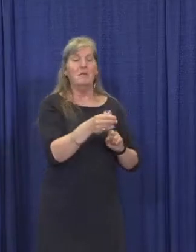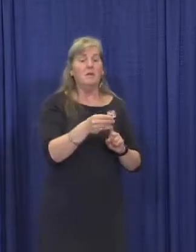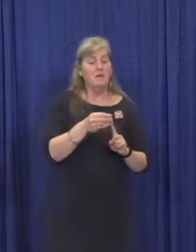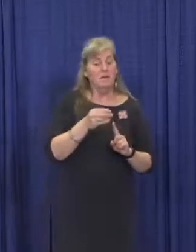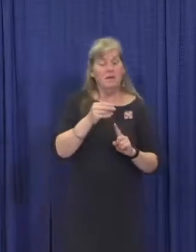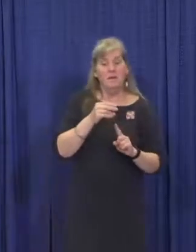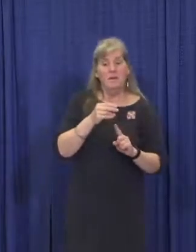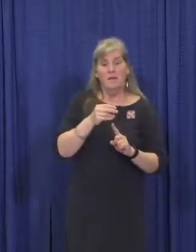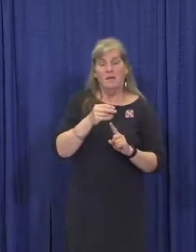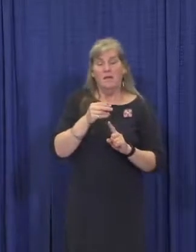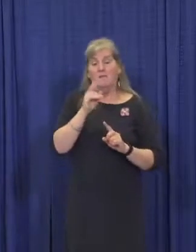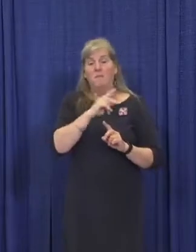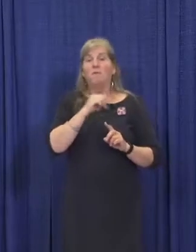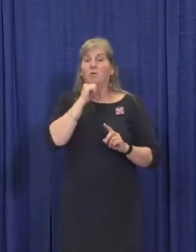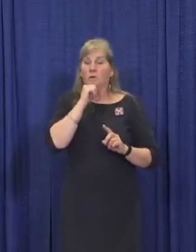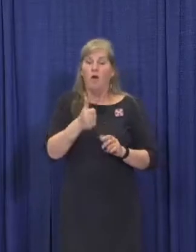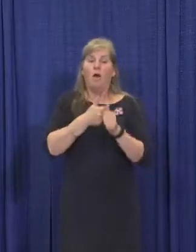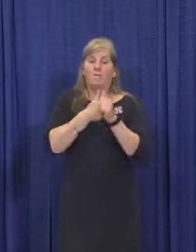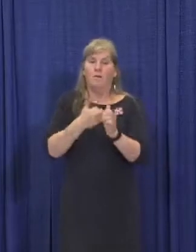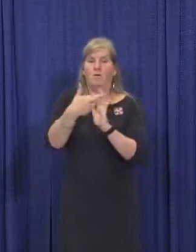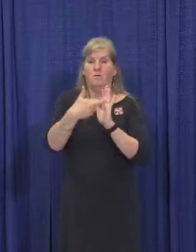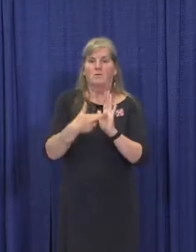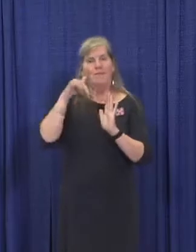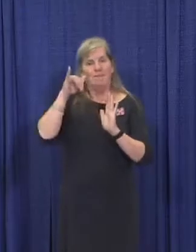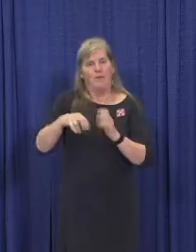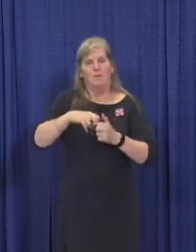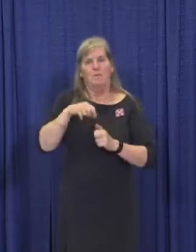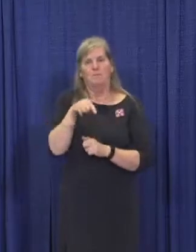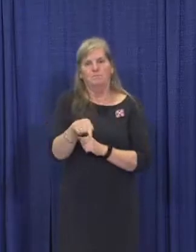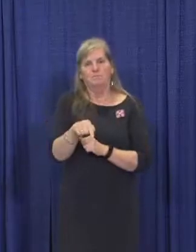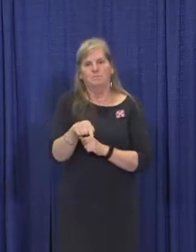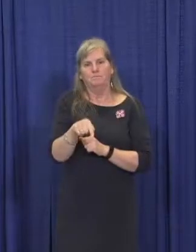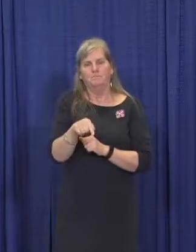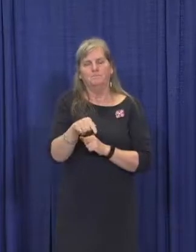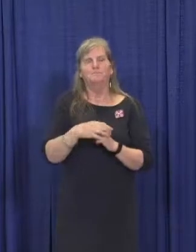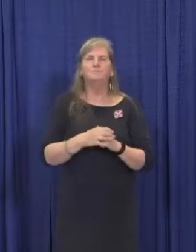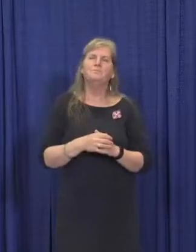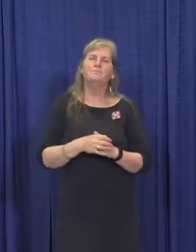adhering to the guidelines it's those that are not. If we find ourselves in a